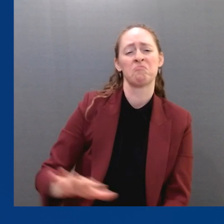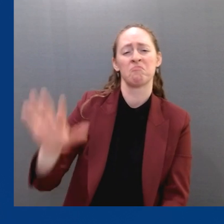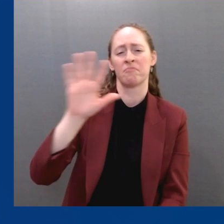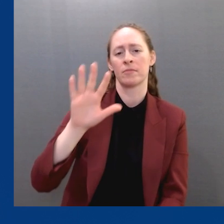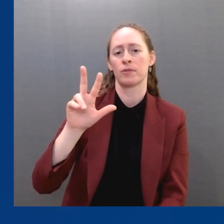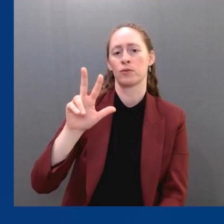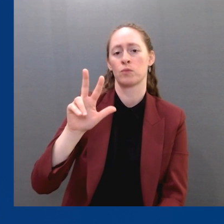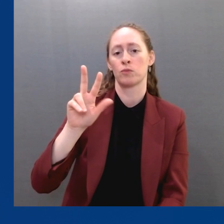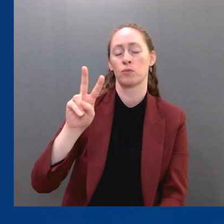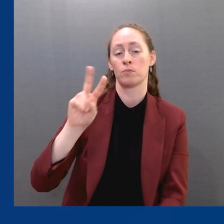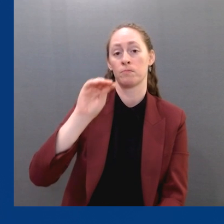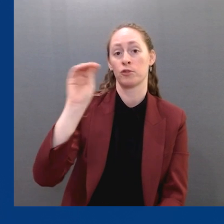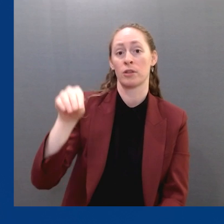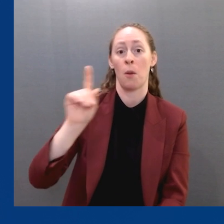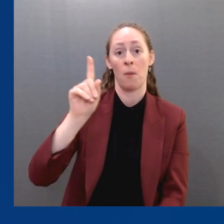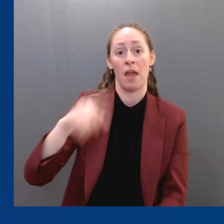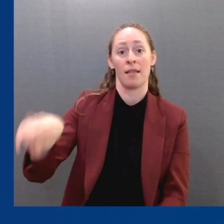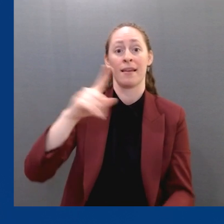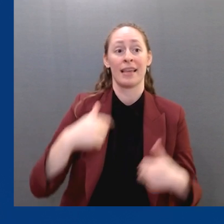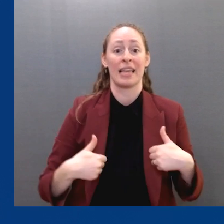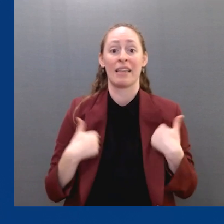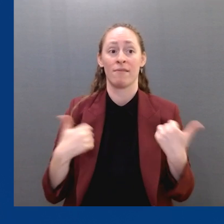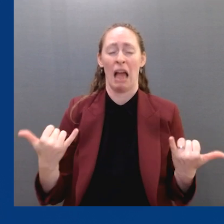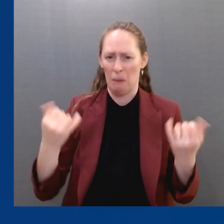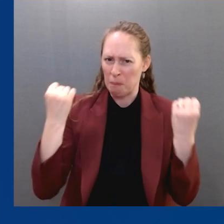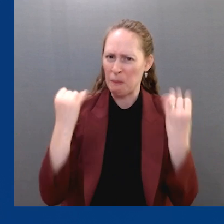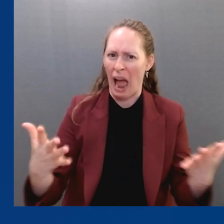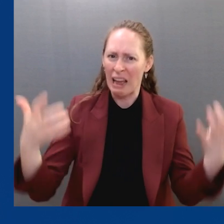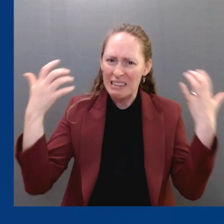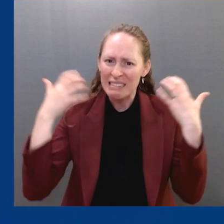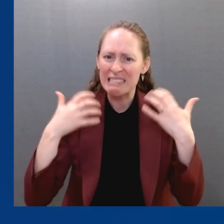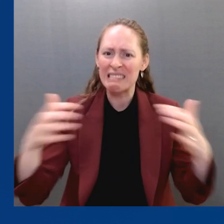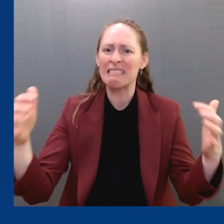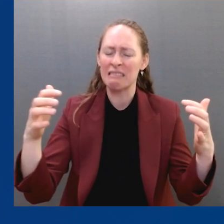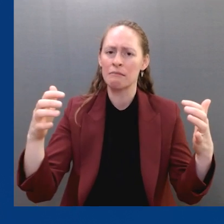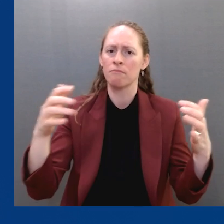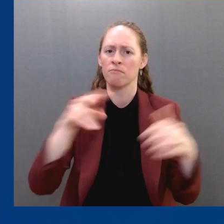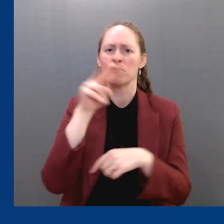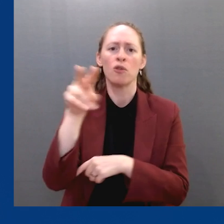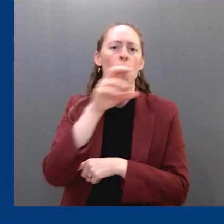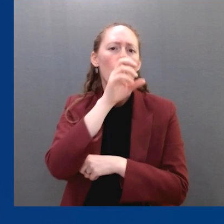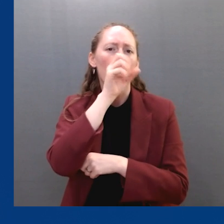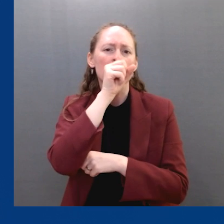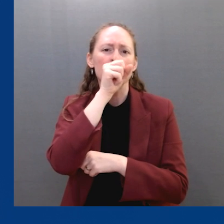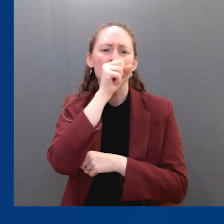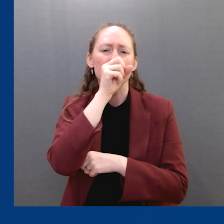represented by Orange. In these areas, the CDC generally recommends masking policies